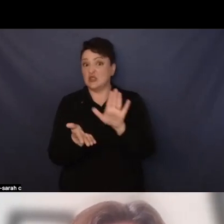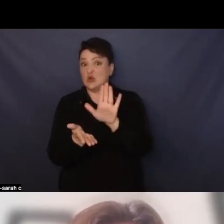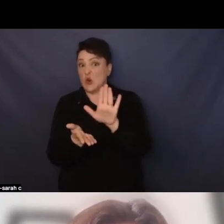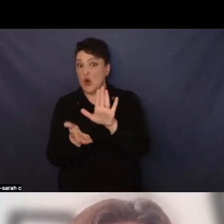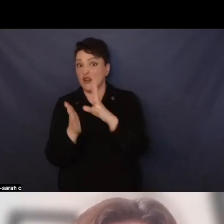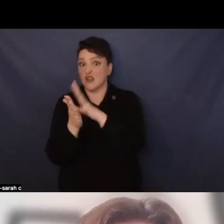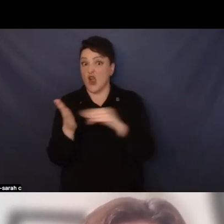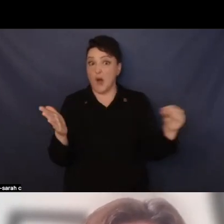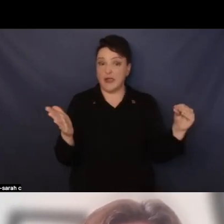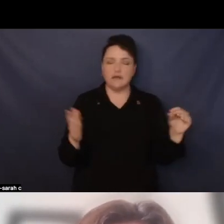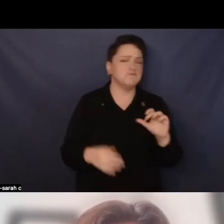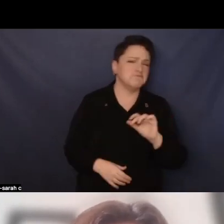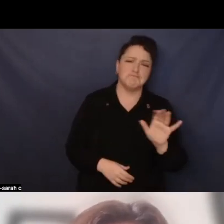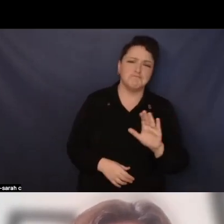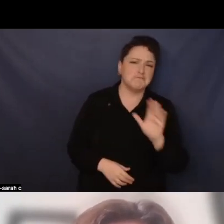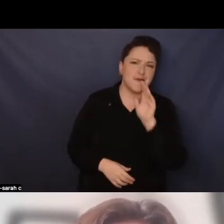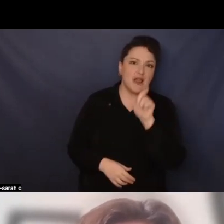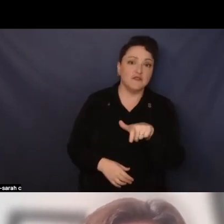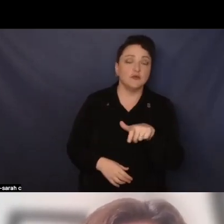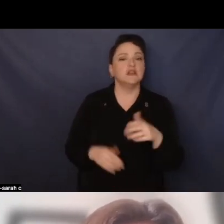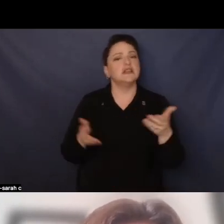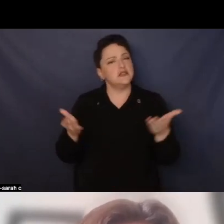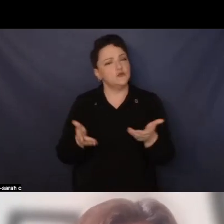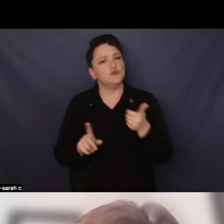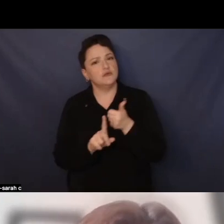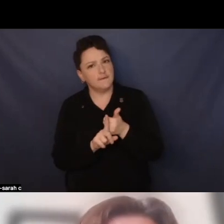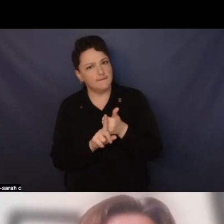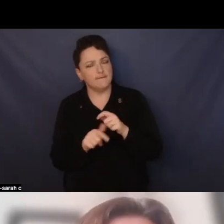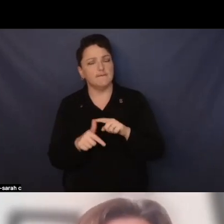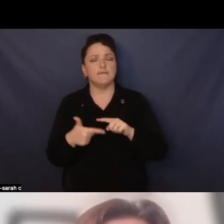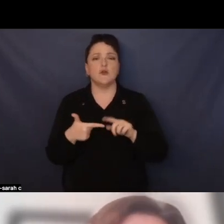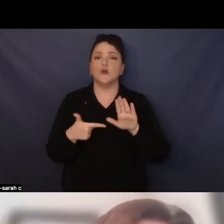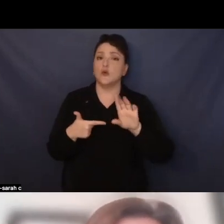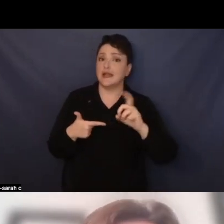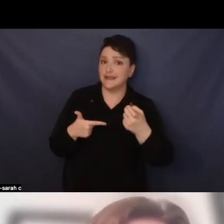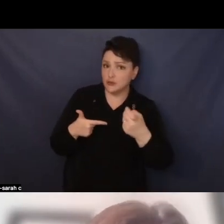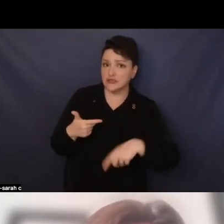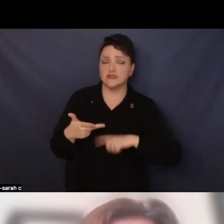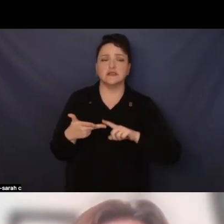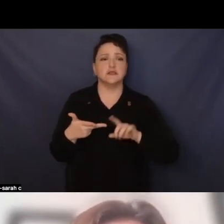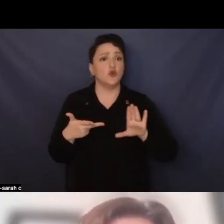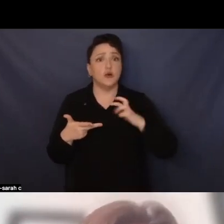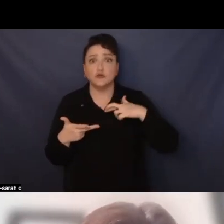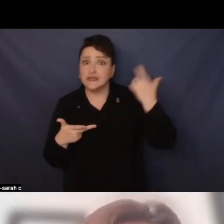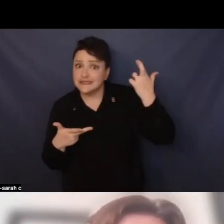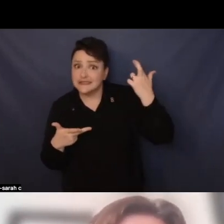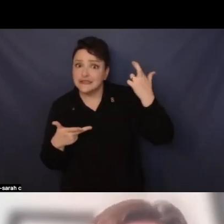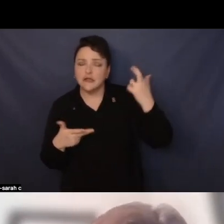your risk, your diagnosis. You don't have to necessarily give chapter and verse of your